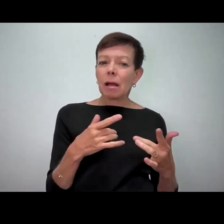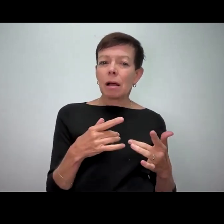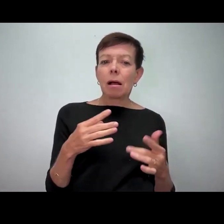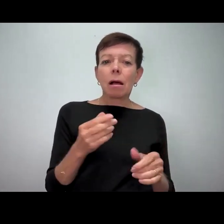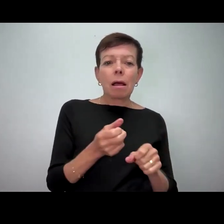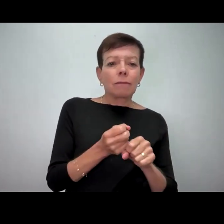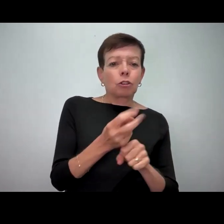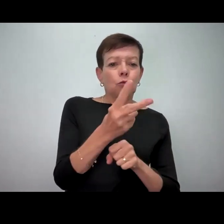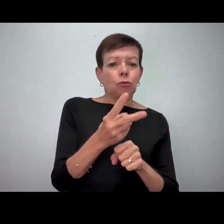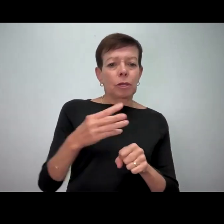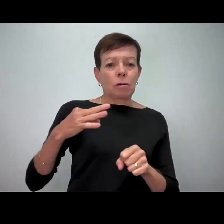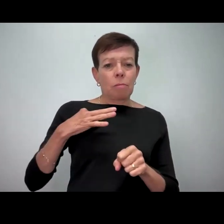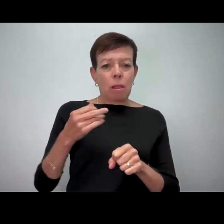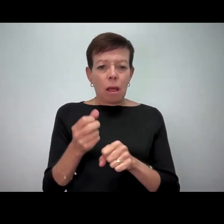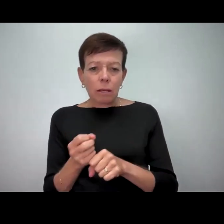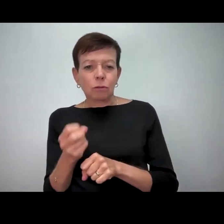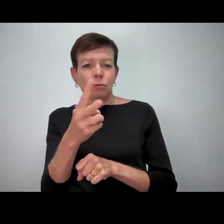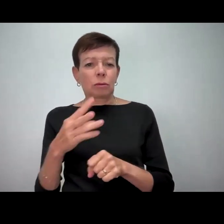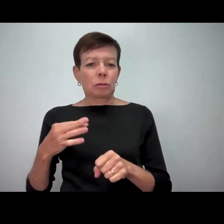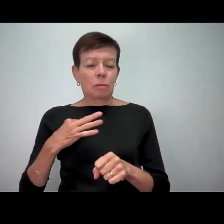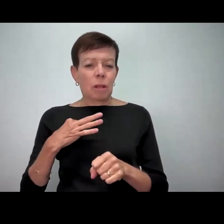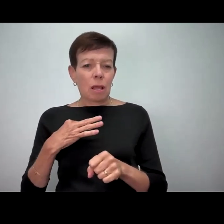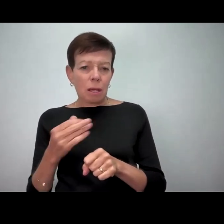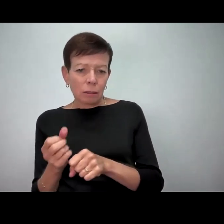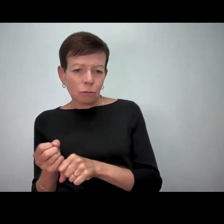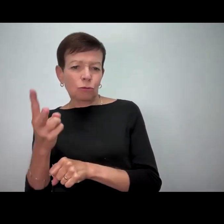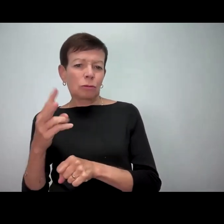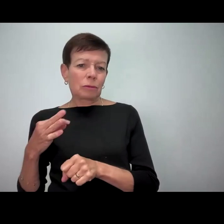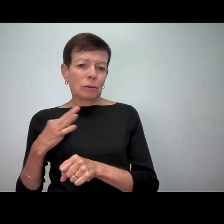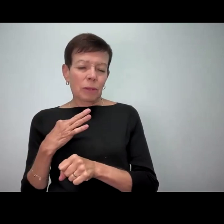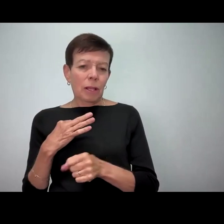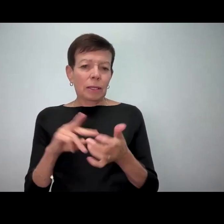a little bit of a break in the middle. Again, capacity is, really important to think about